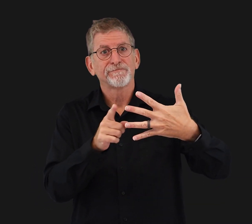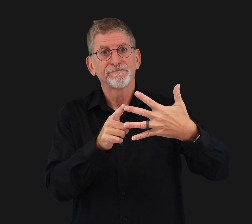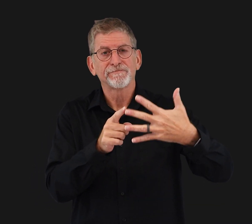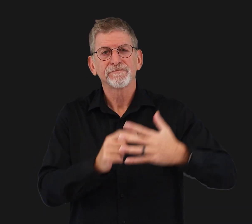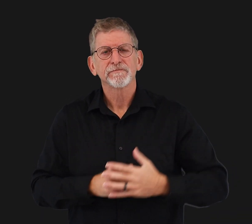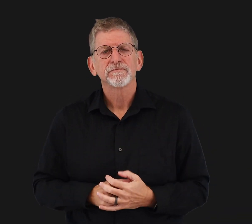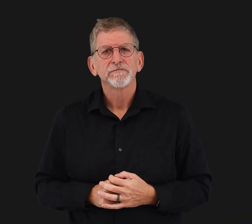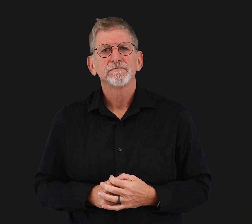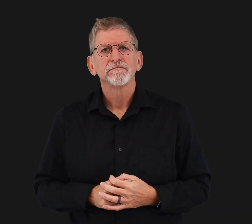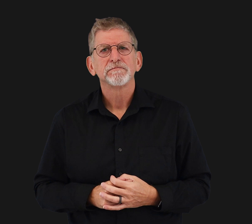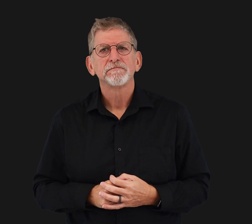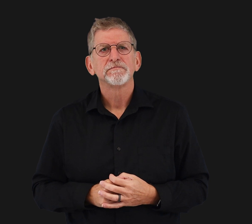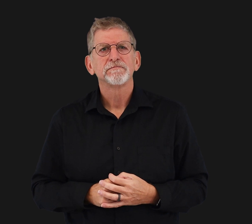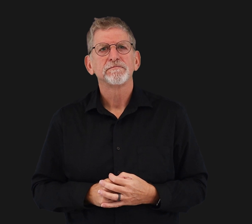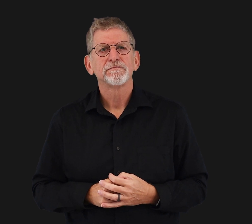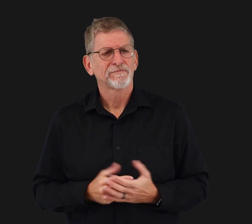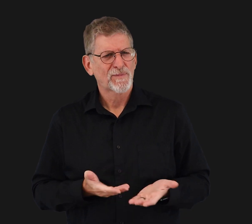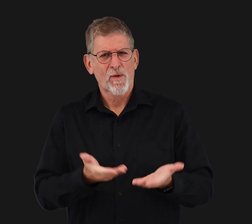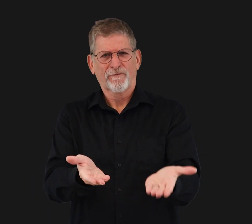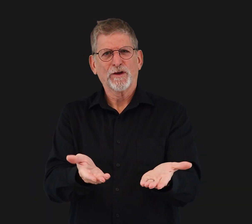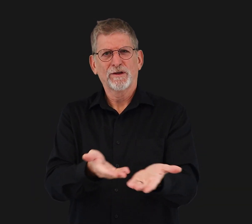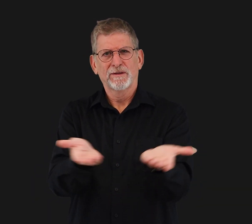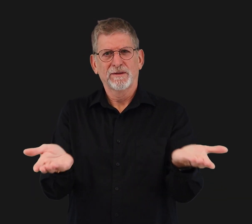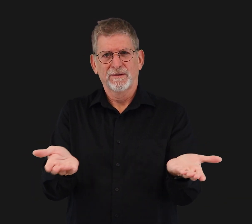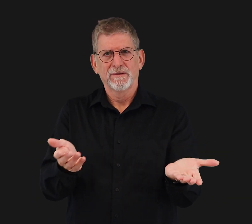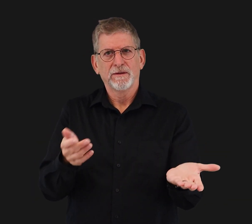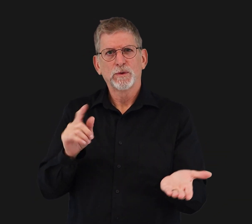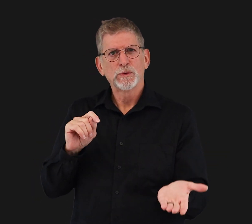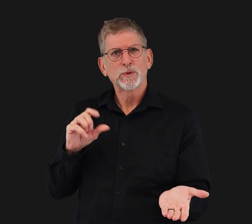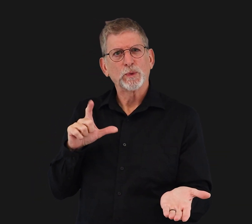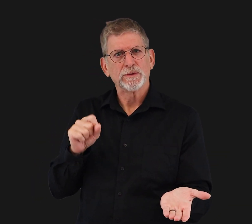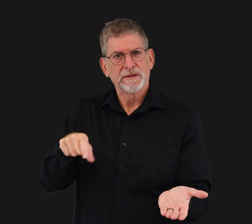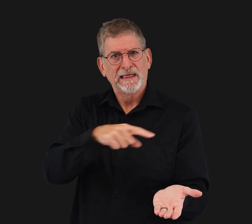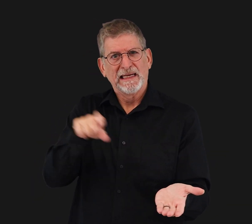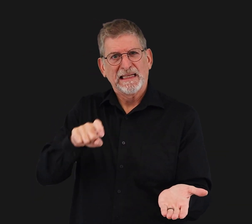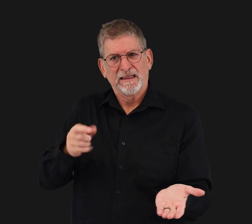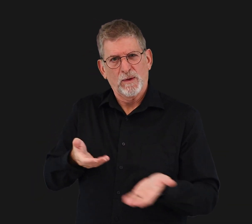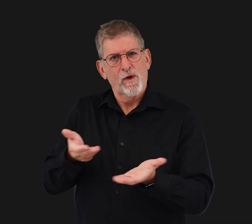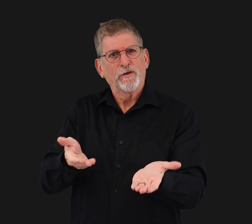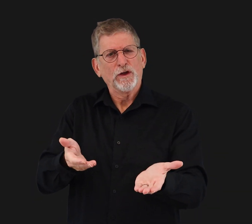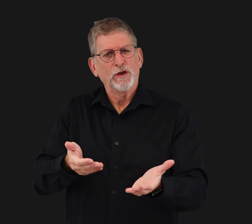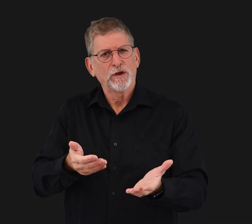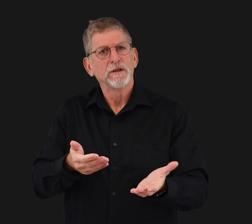3. Offering people the tools they need